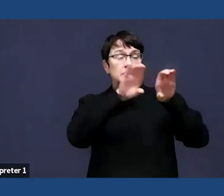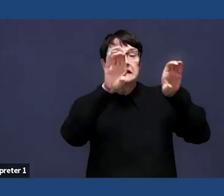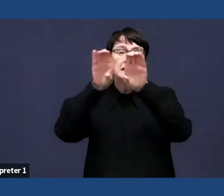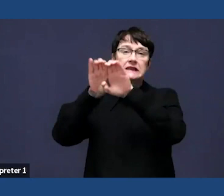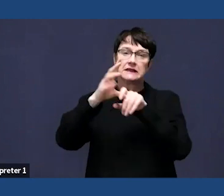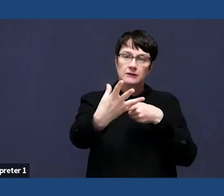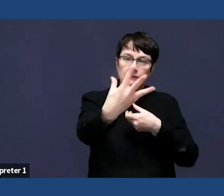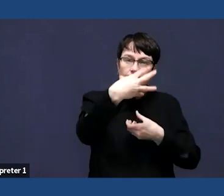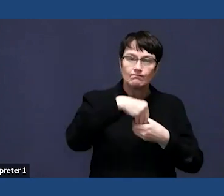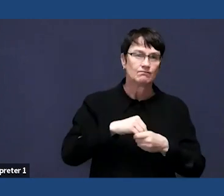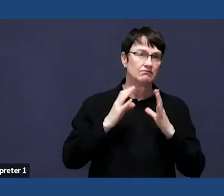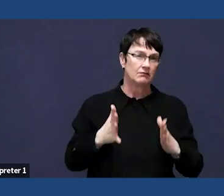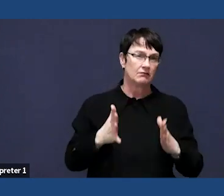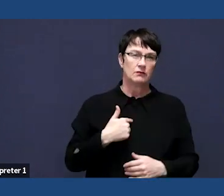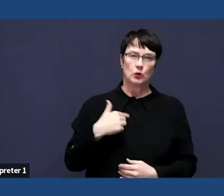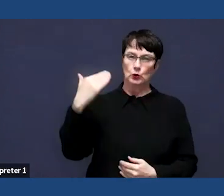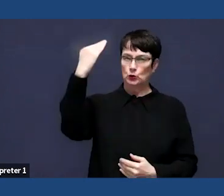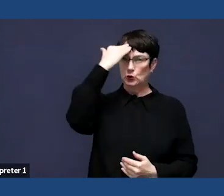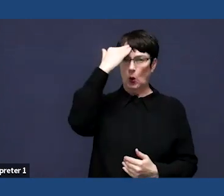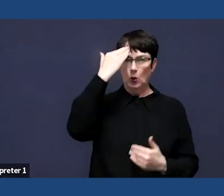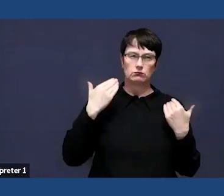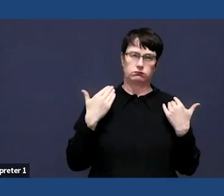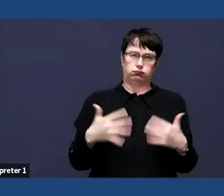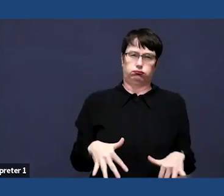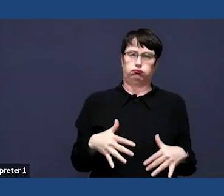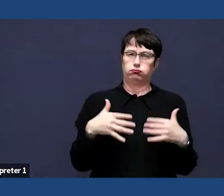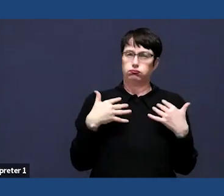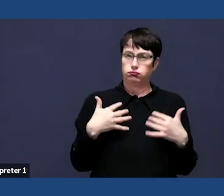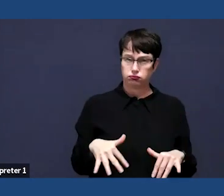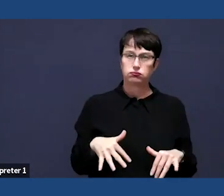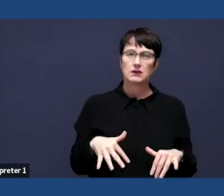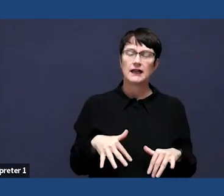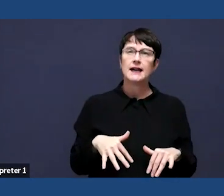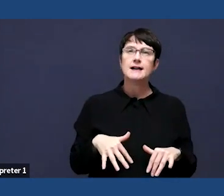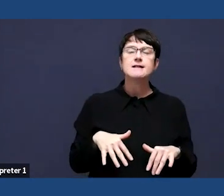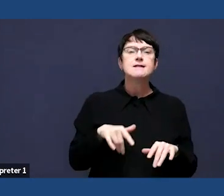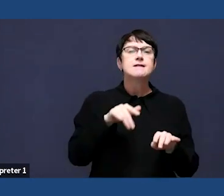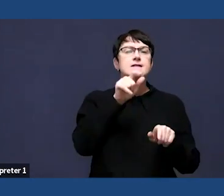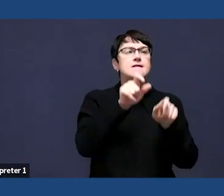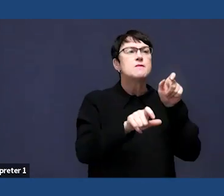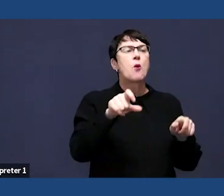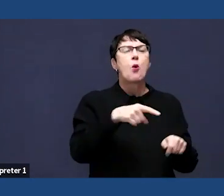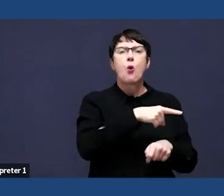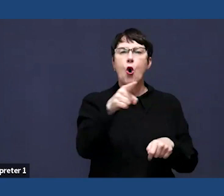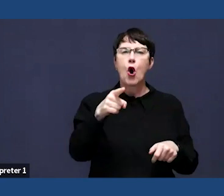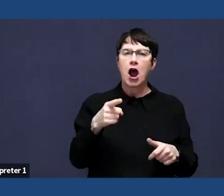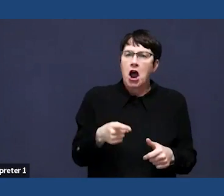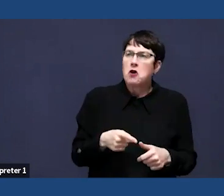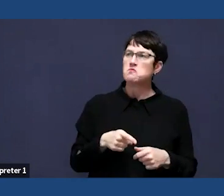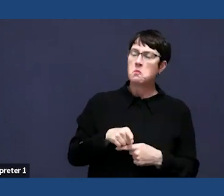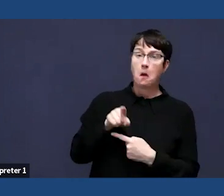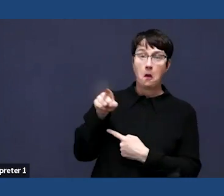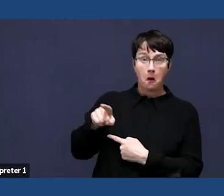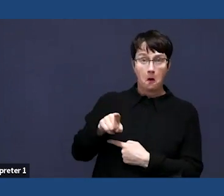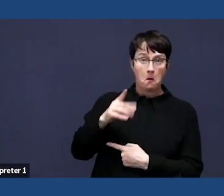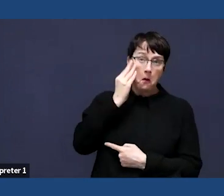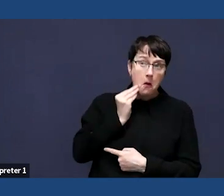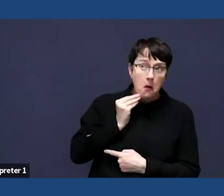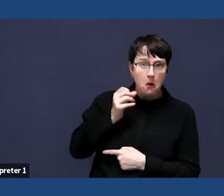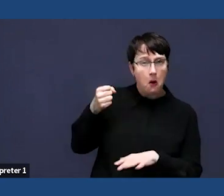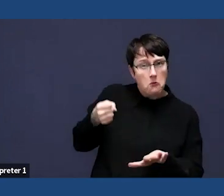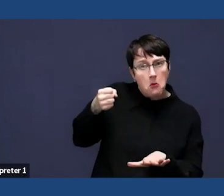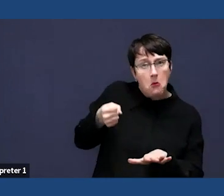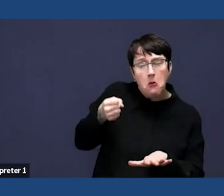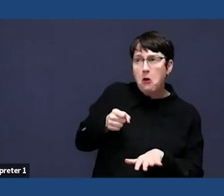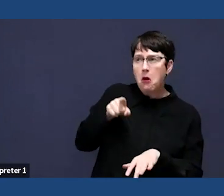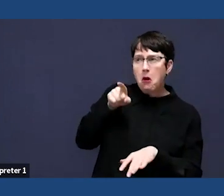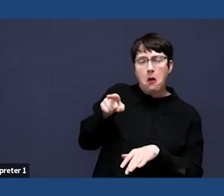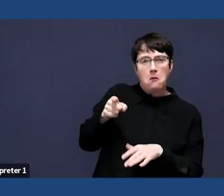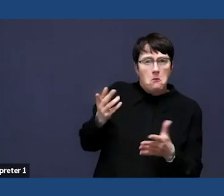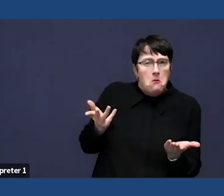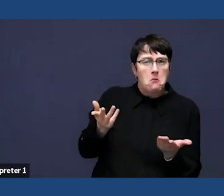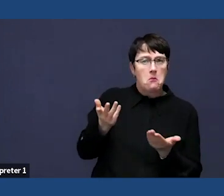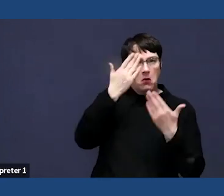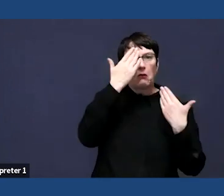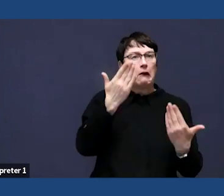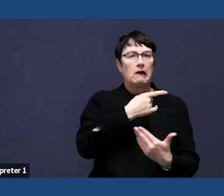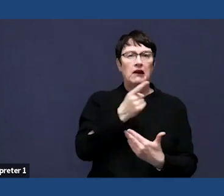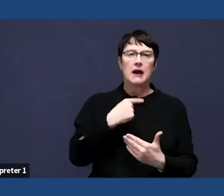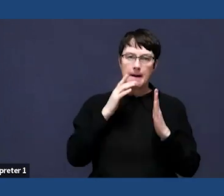The goal affects all of us as far as the development over the last decade.